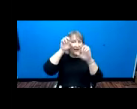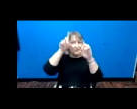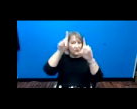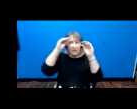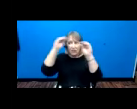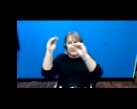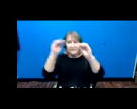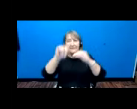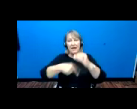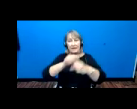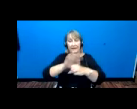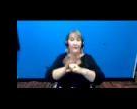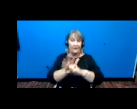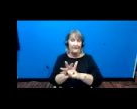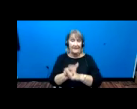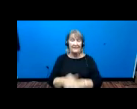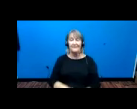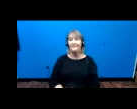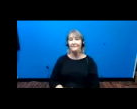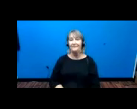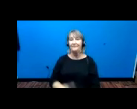So we'll move to the next slide, Liz.